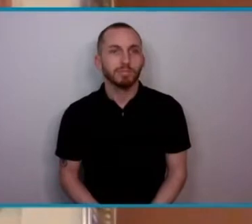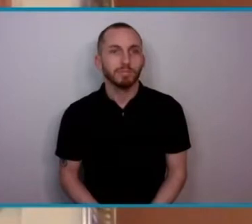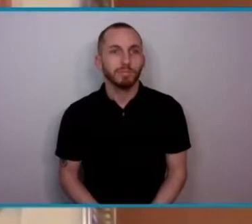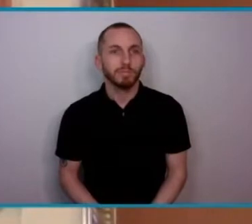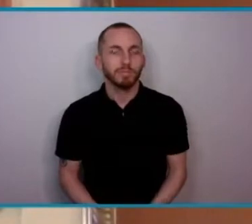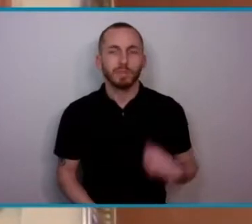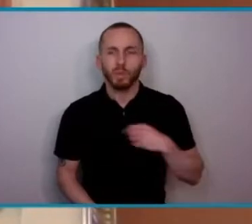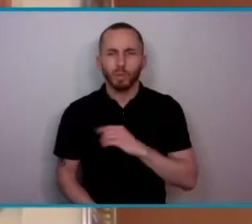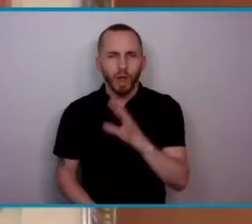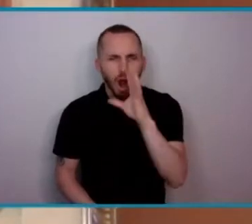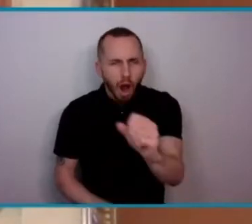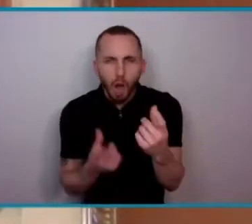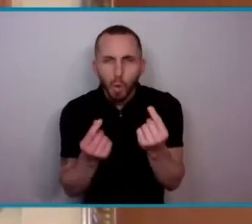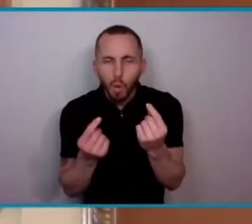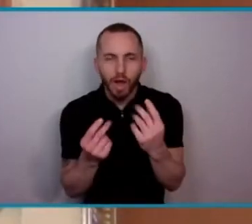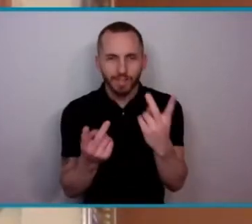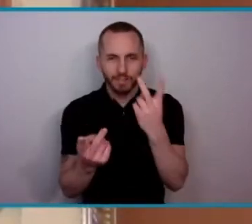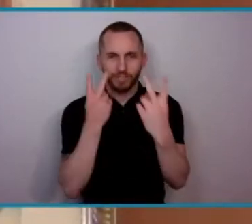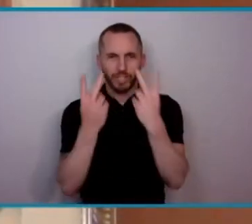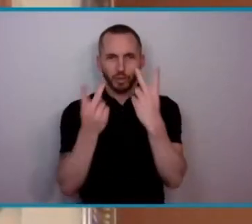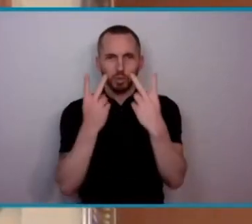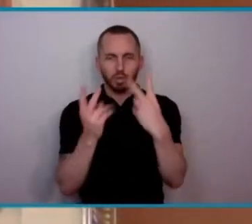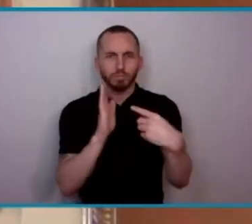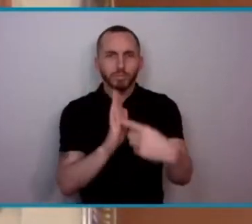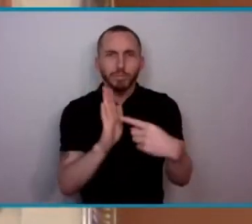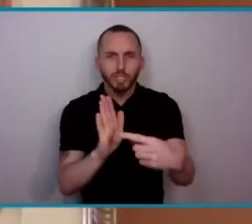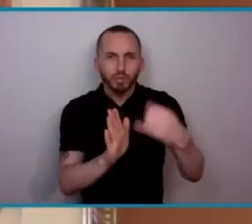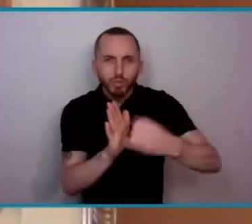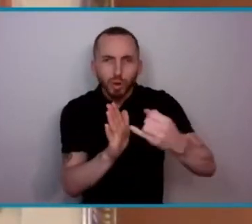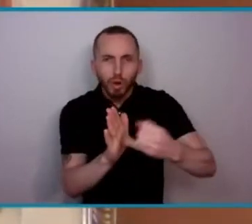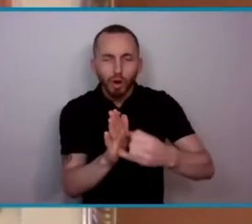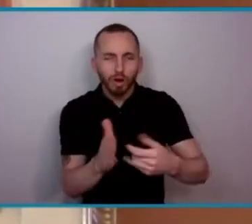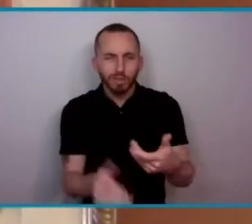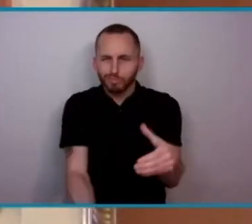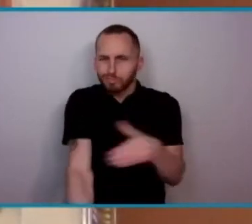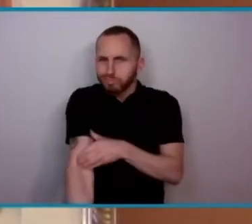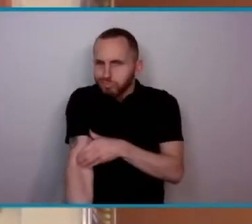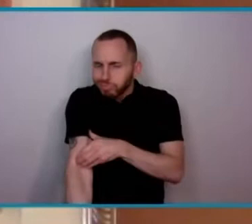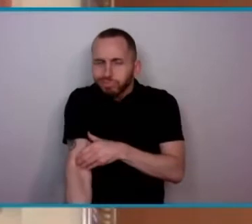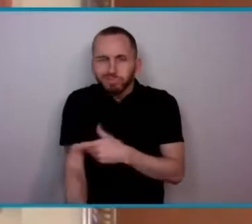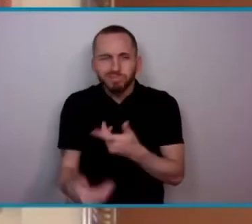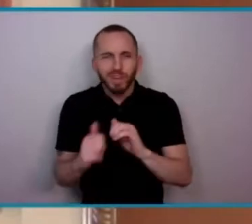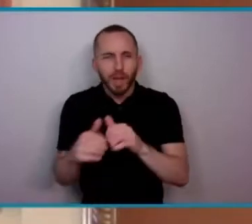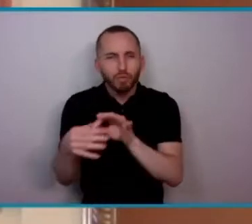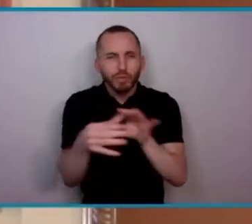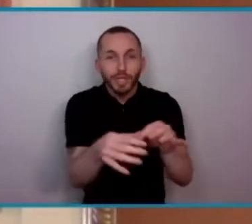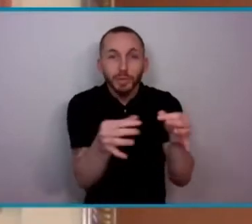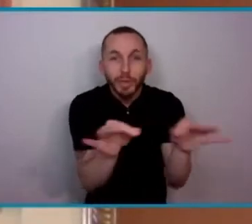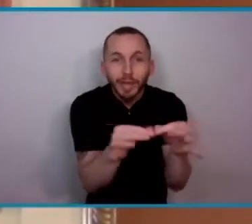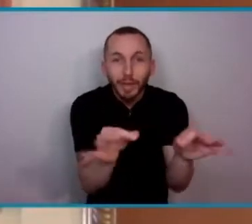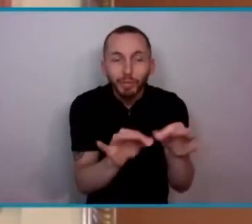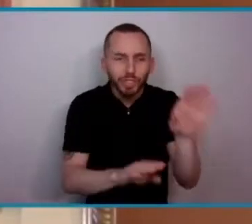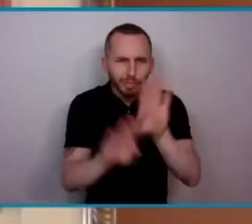and emotional power, and its relationship to language and what the biology underlying those three things were.